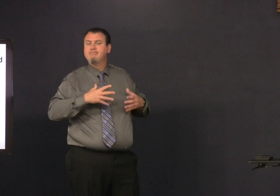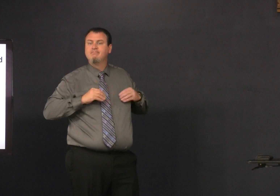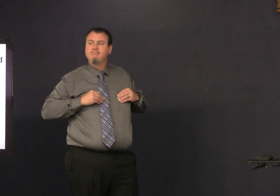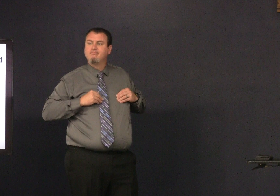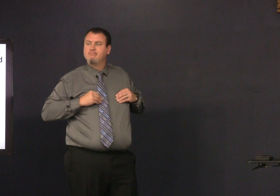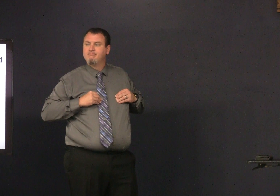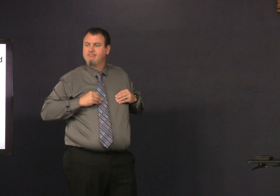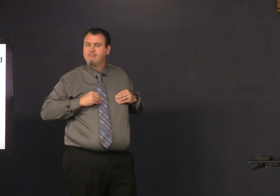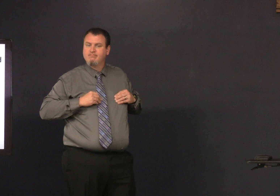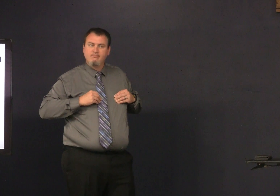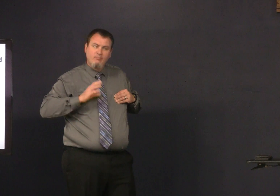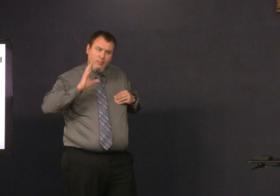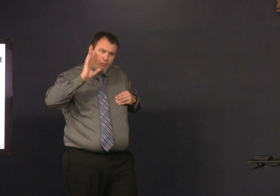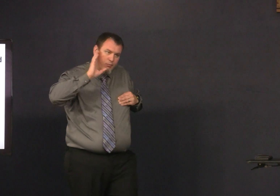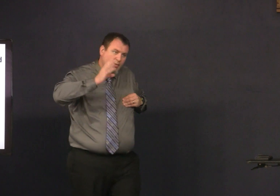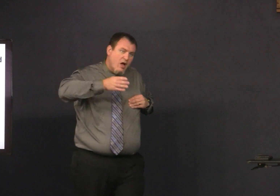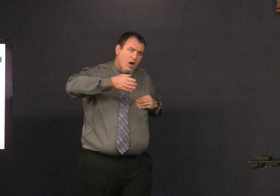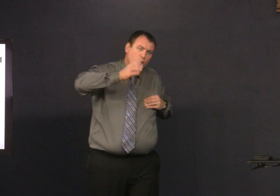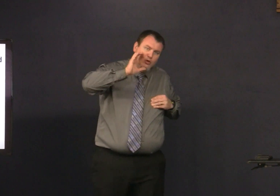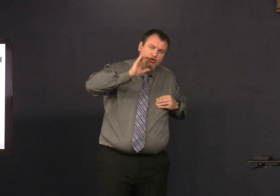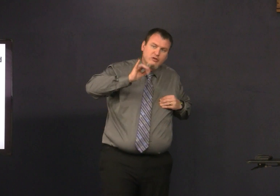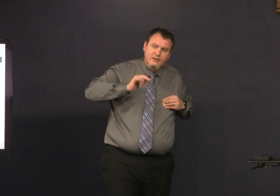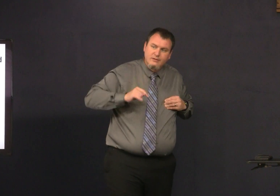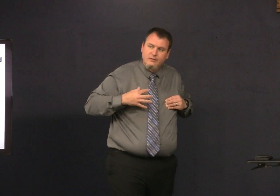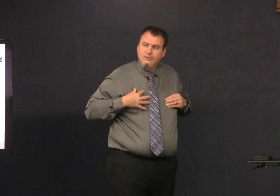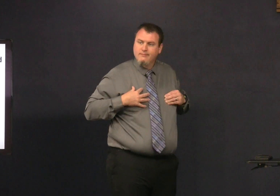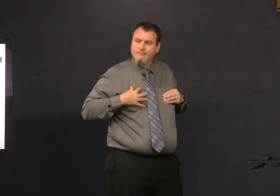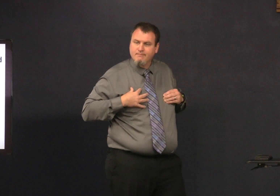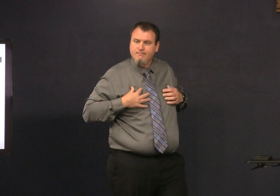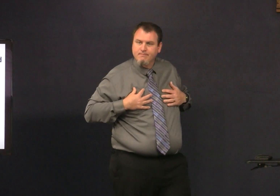this is the cut my father has prepared for me and I accept it I will drink it